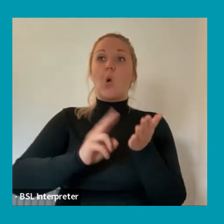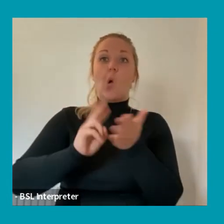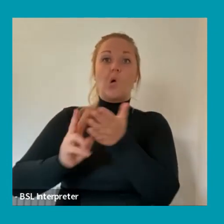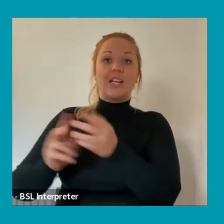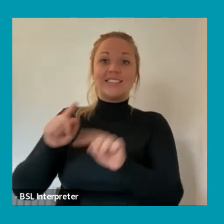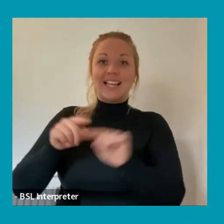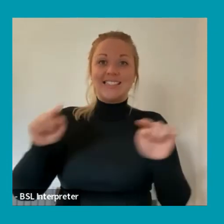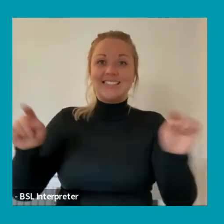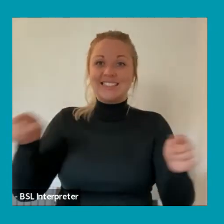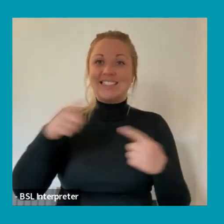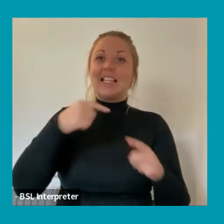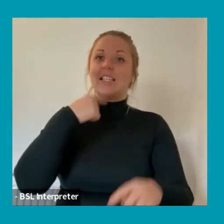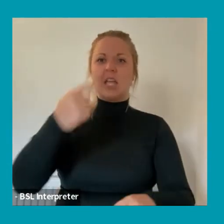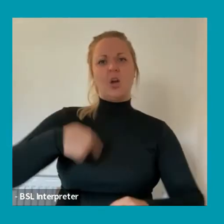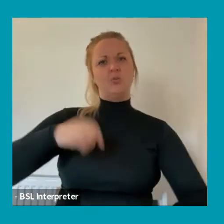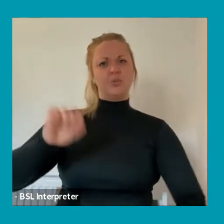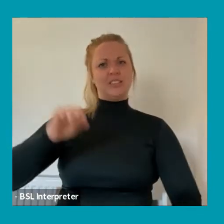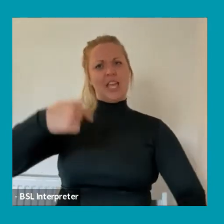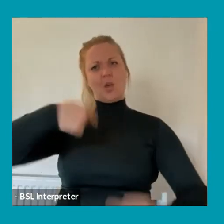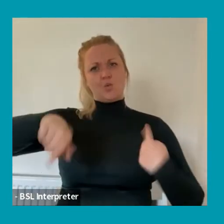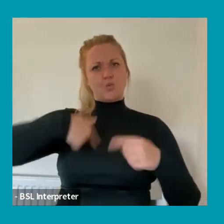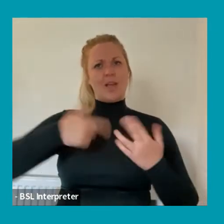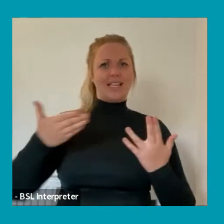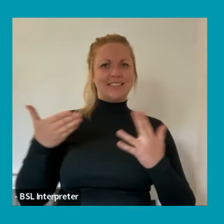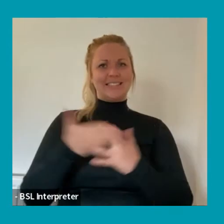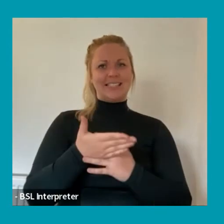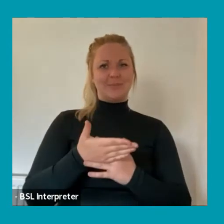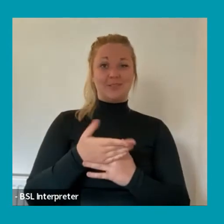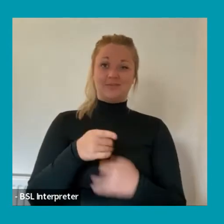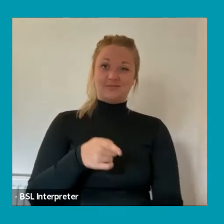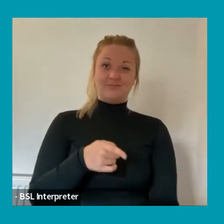more, many more organisations than those, that actually are accessible.